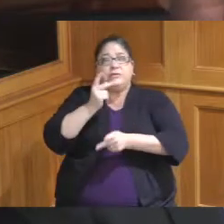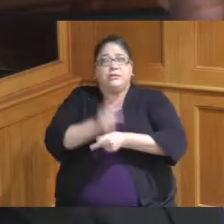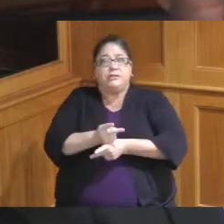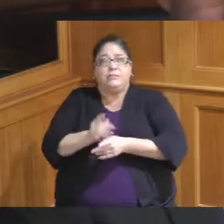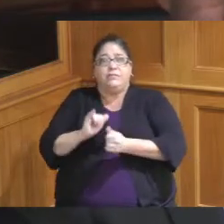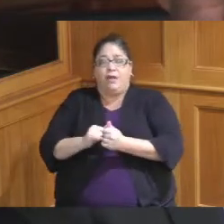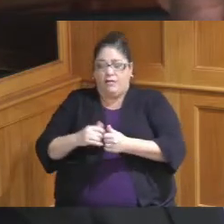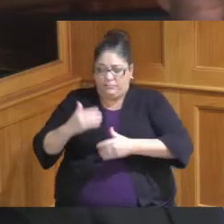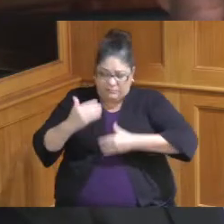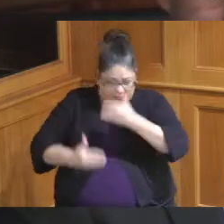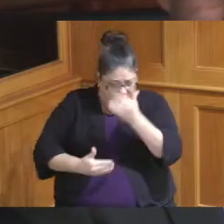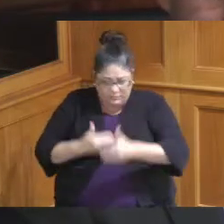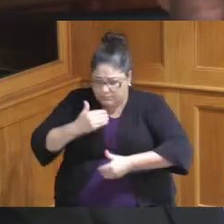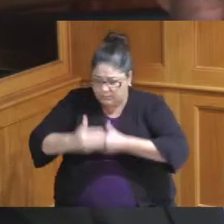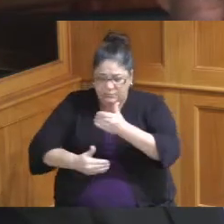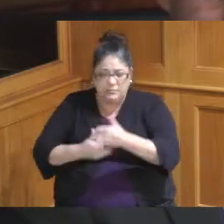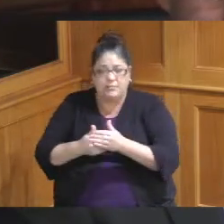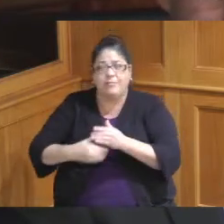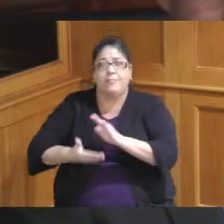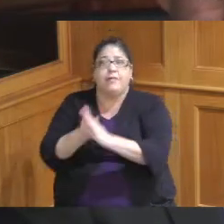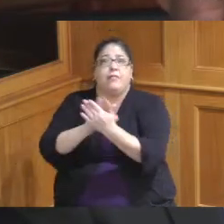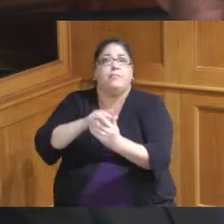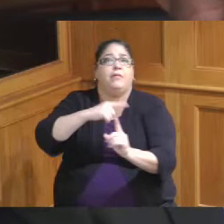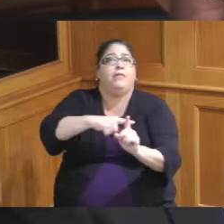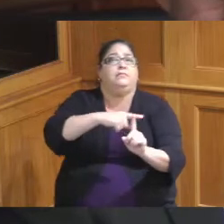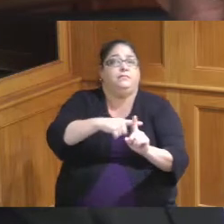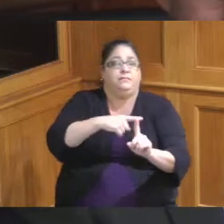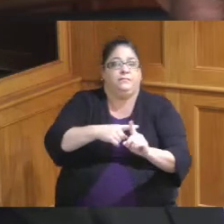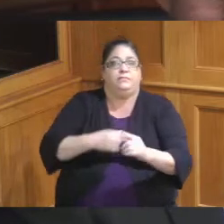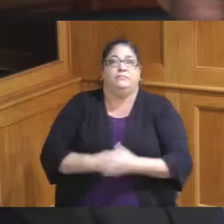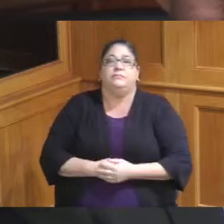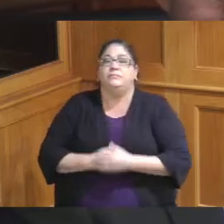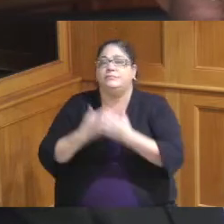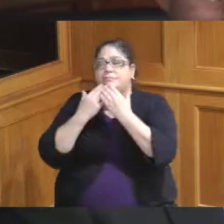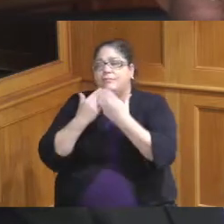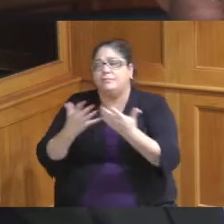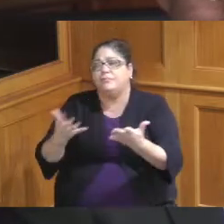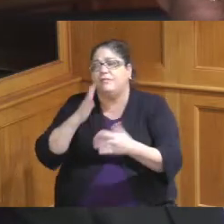and how to make that into a positive situation so thanks so much for what you do did on that